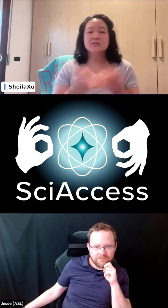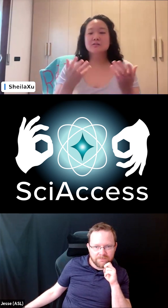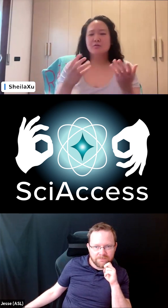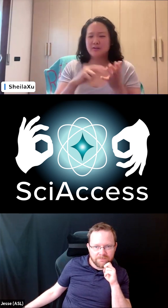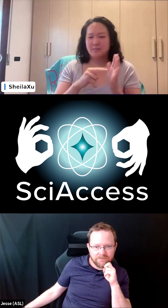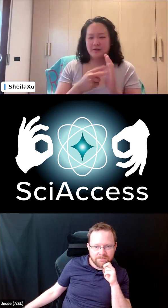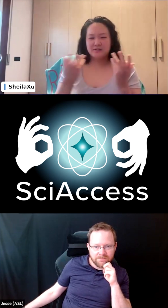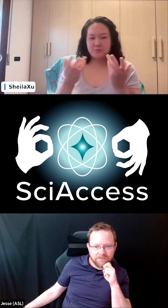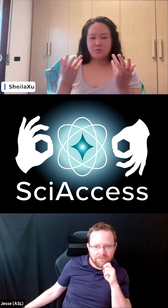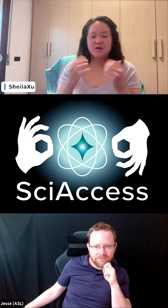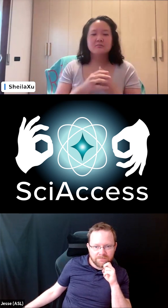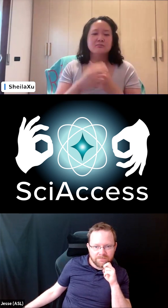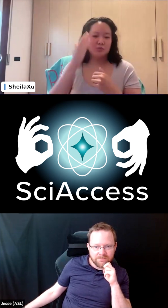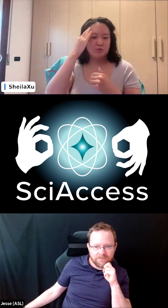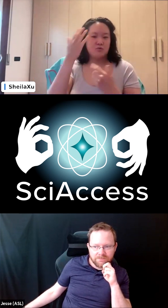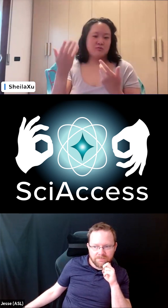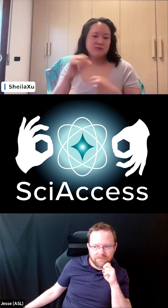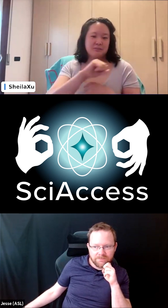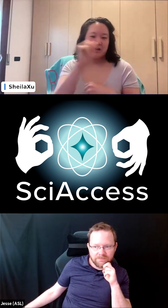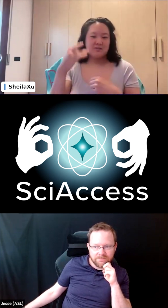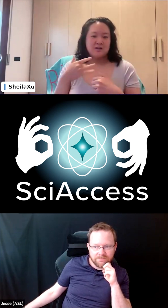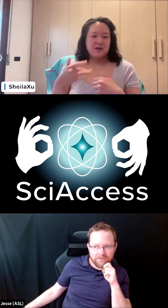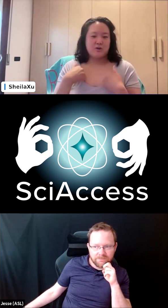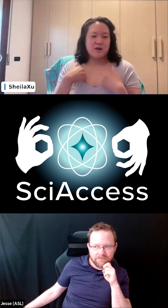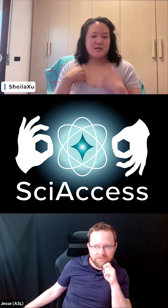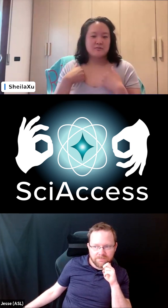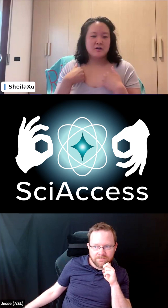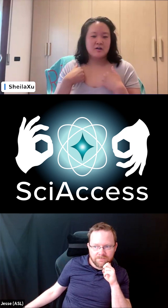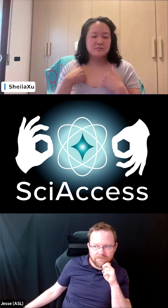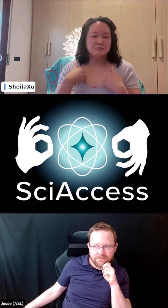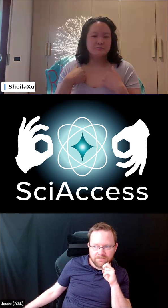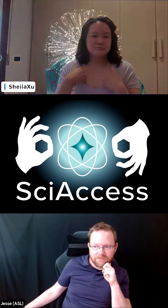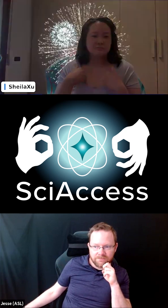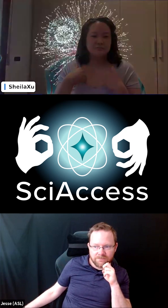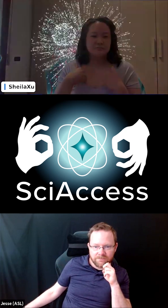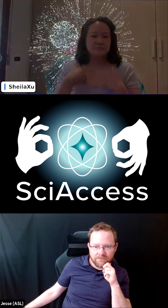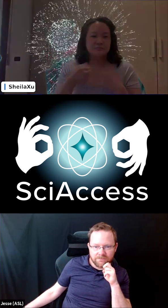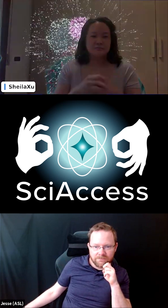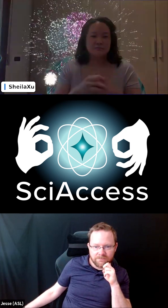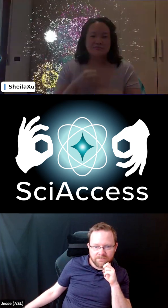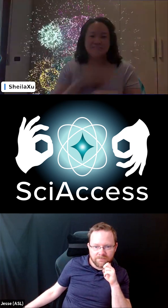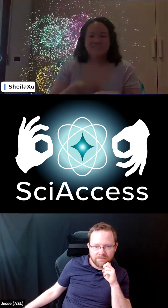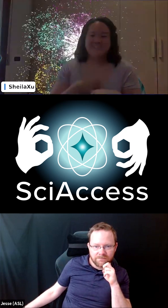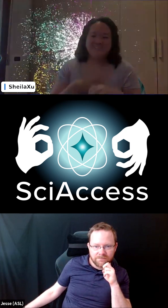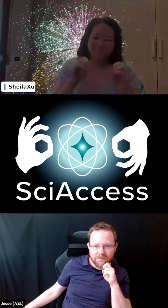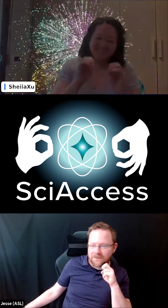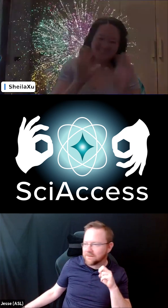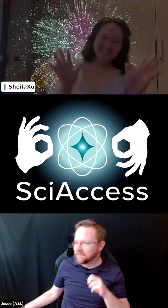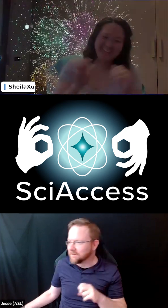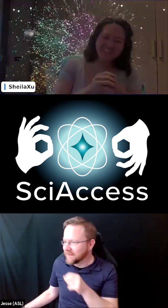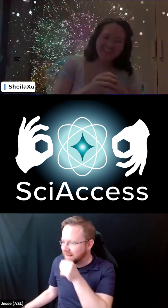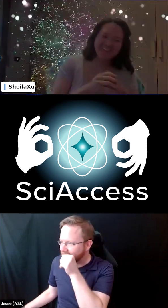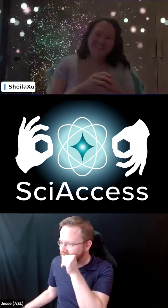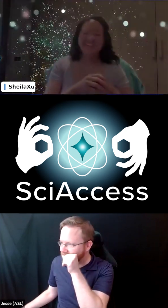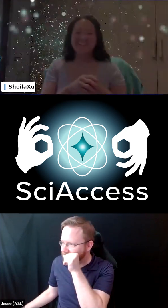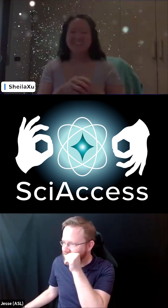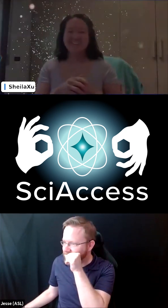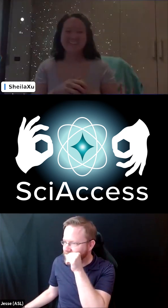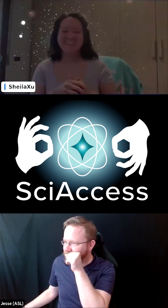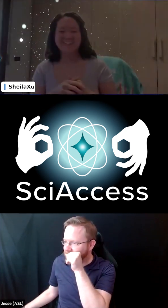Astro Access tends to have -- have some fireworks going off